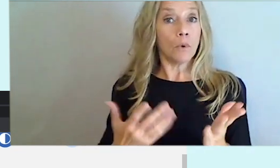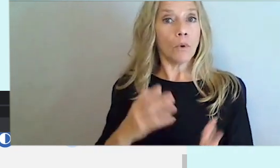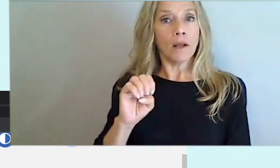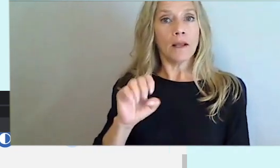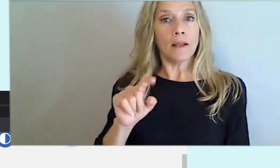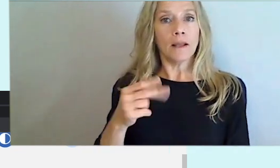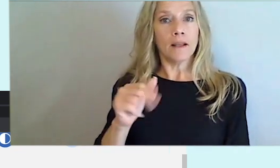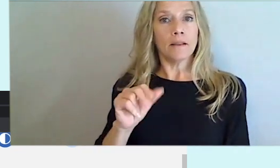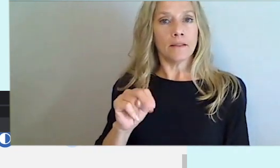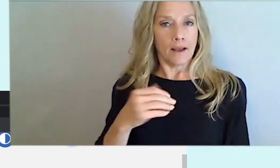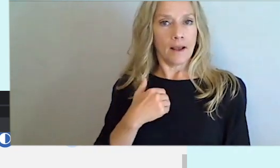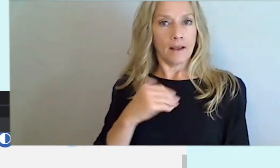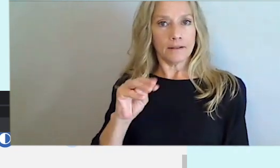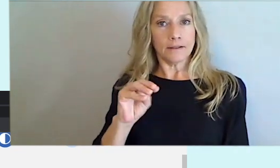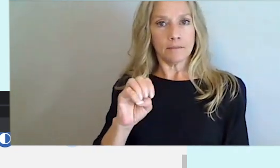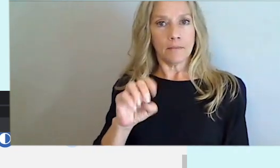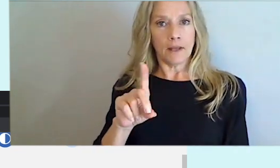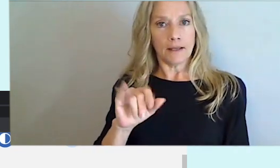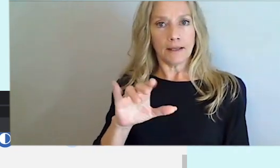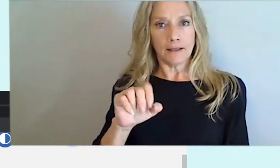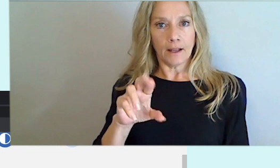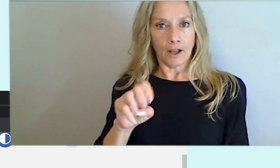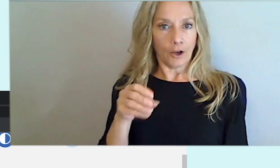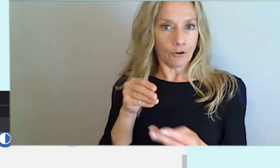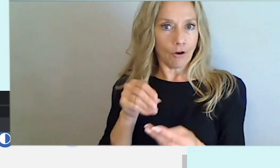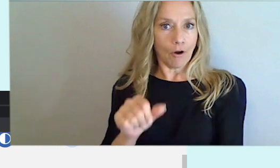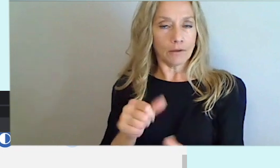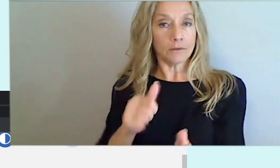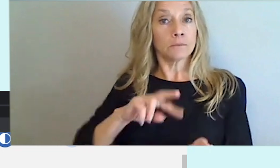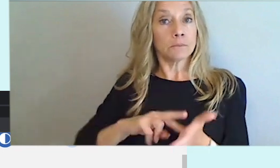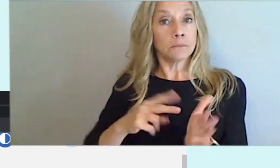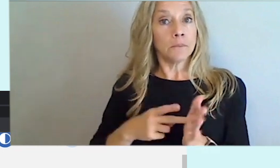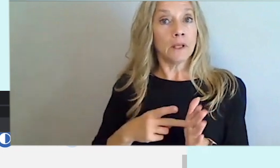The member would select yes to Does anyone in your household have Medicare